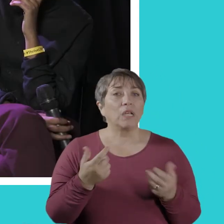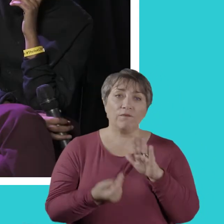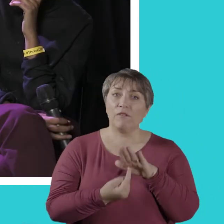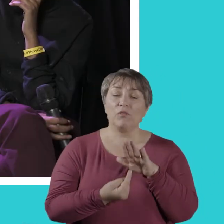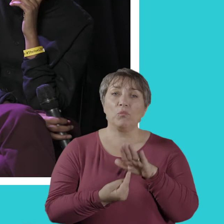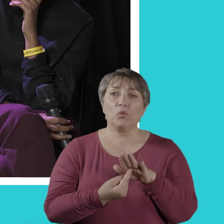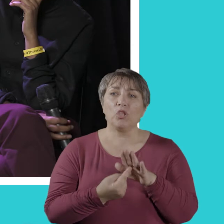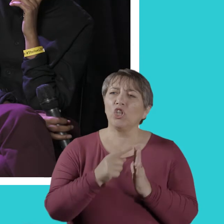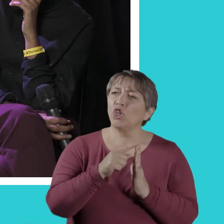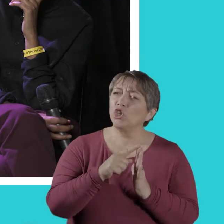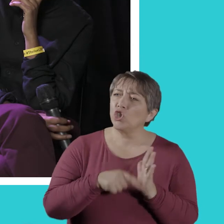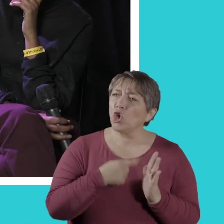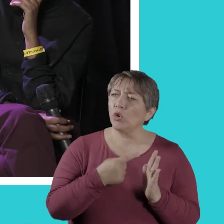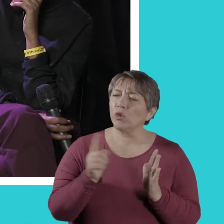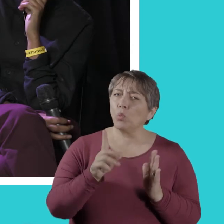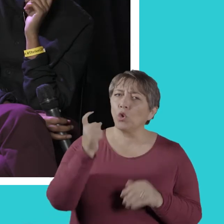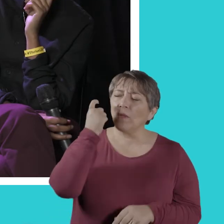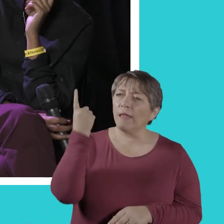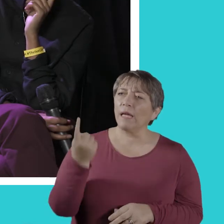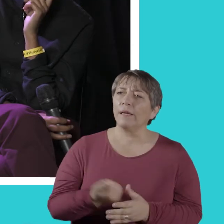Jonas what do you think? What do businesses and organizations need to be doing better?